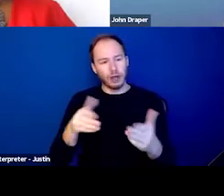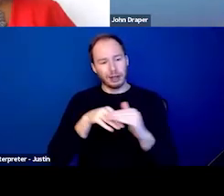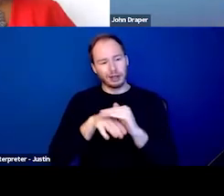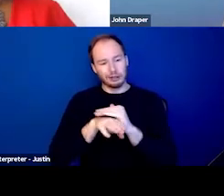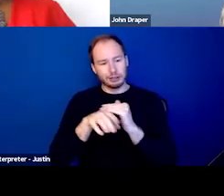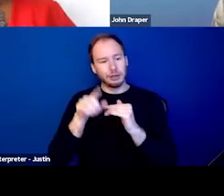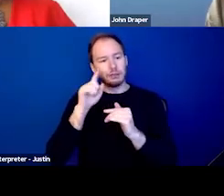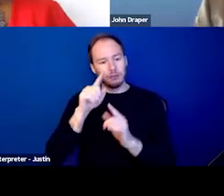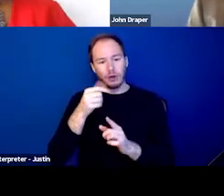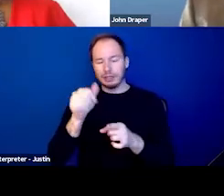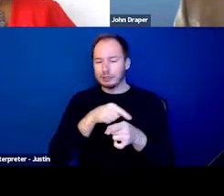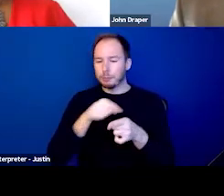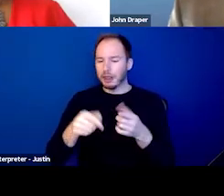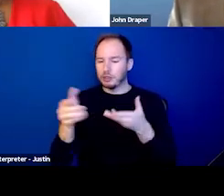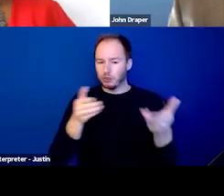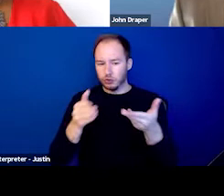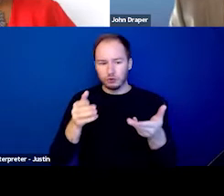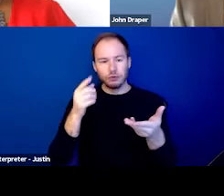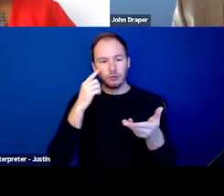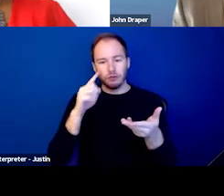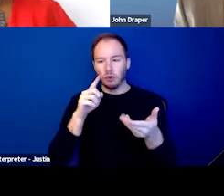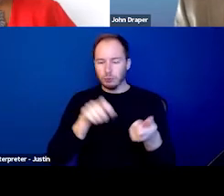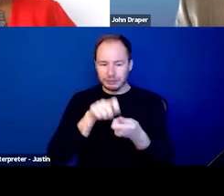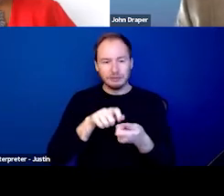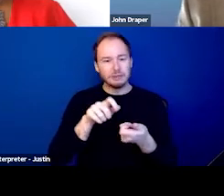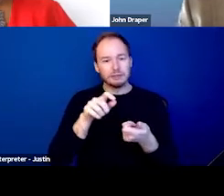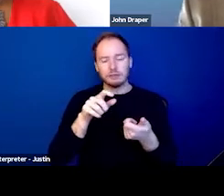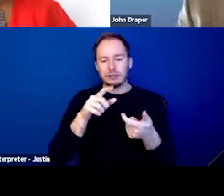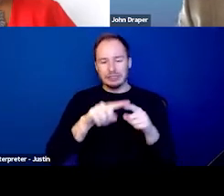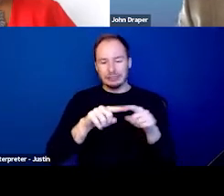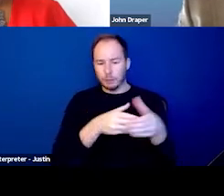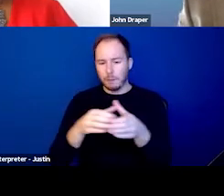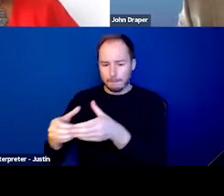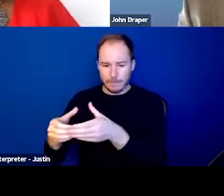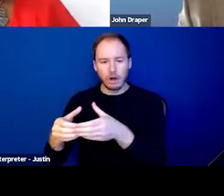to specialized services to serve historically marginalized populations at high risk of suicide.